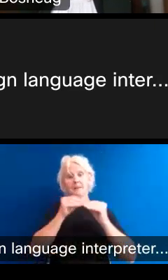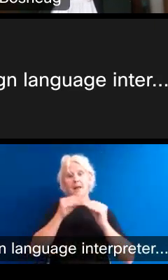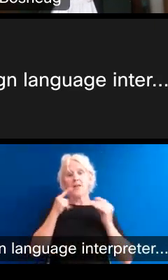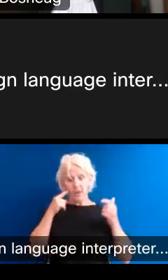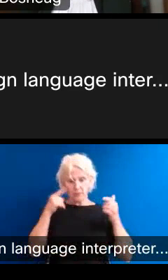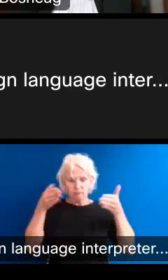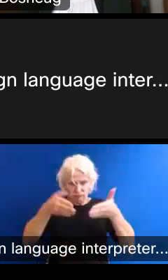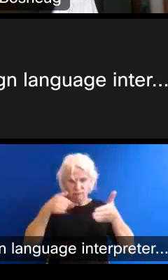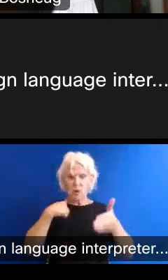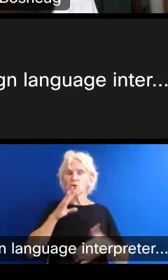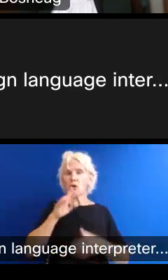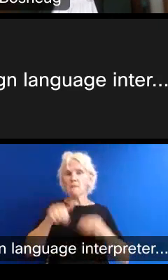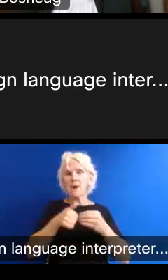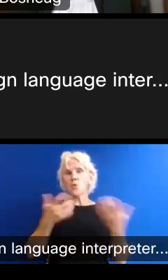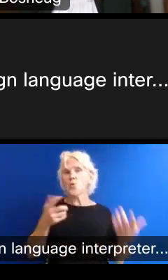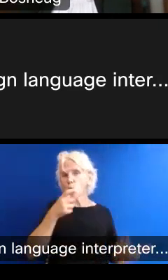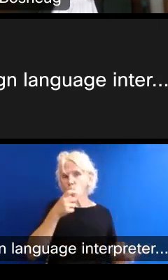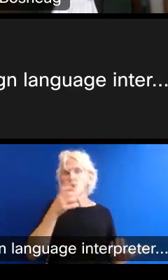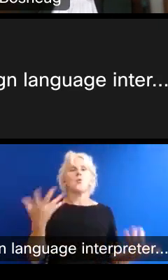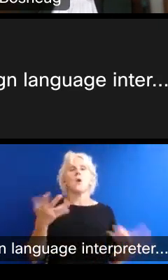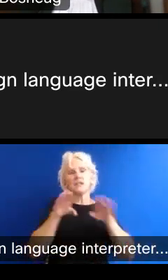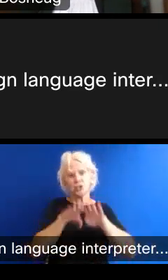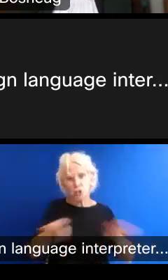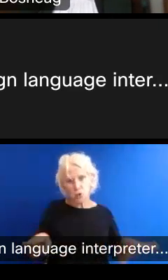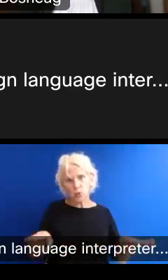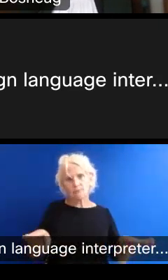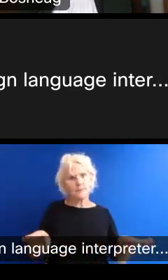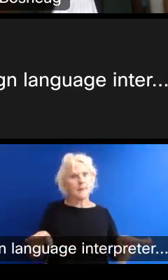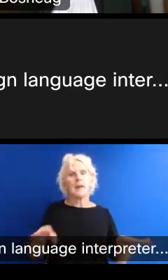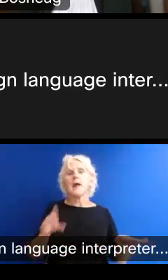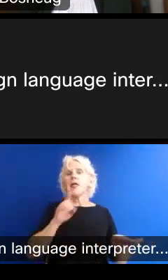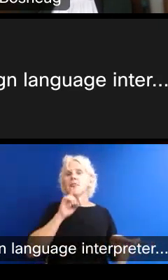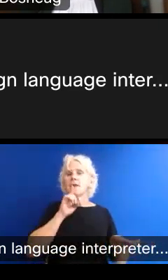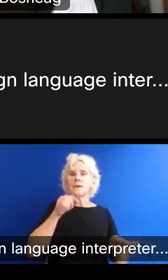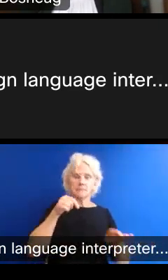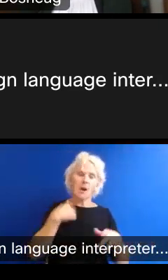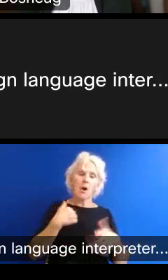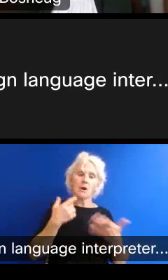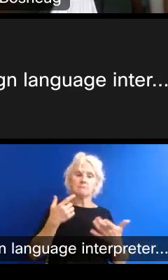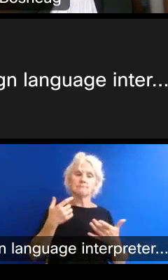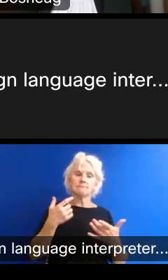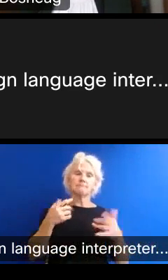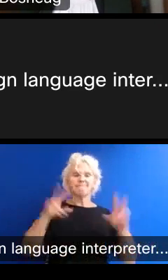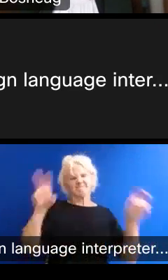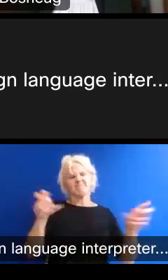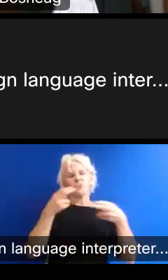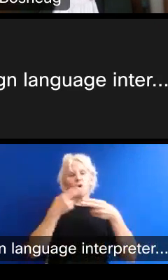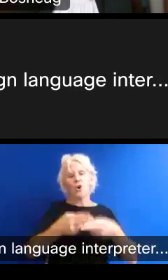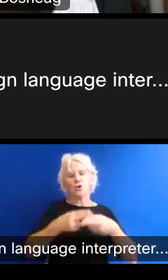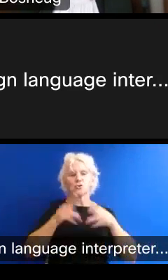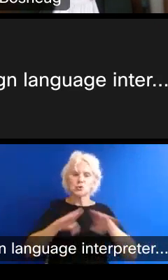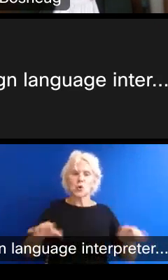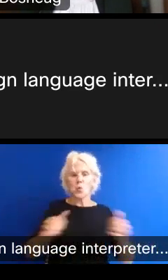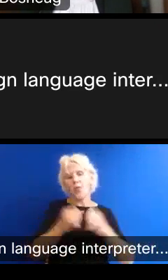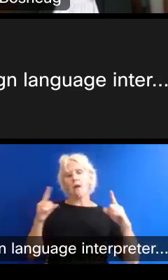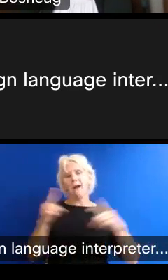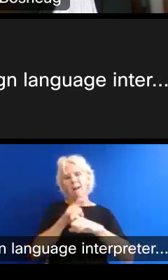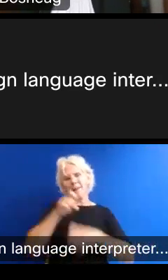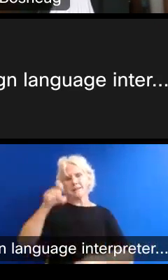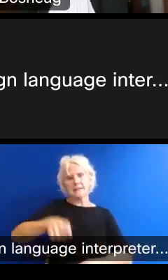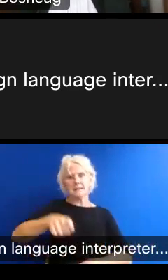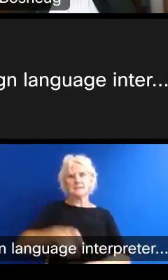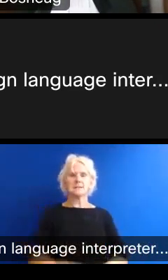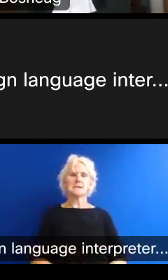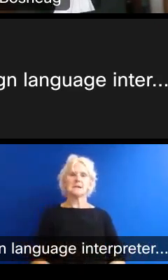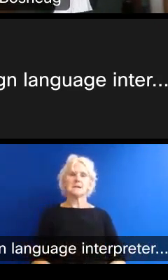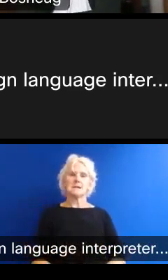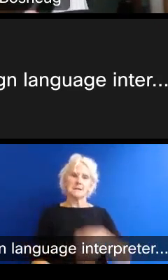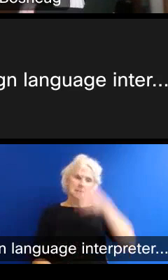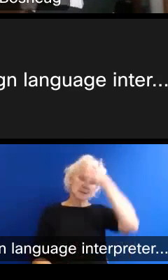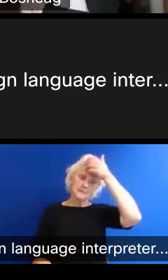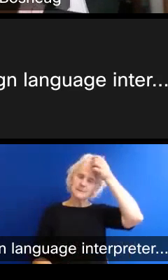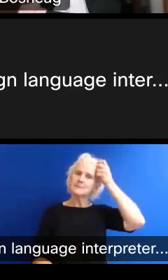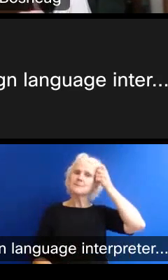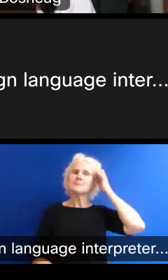people we're focusing on children that are falling under the umbrella of children with complex needs.